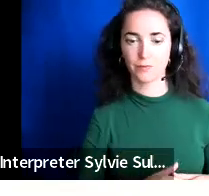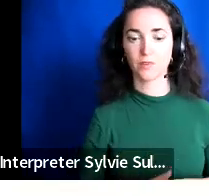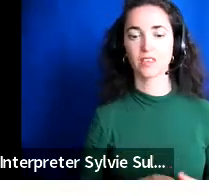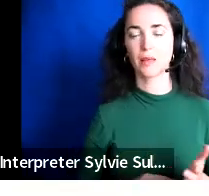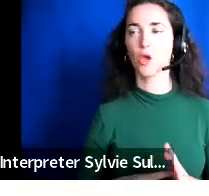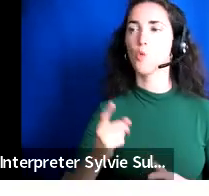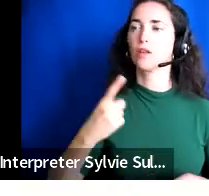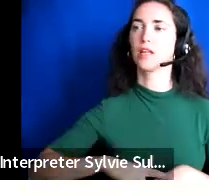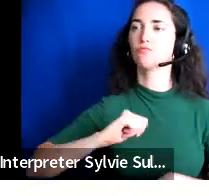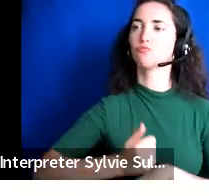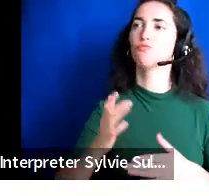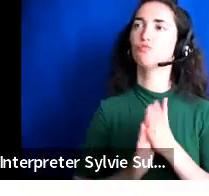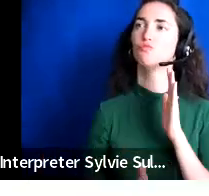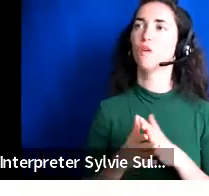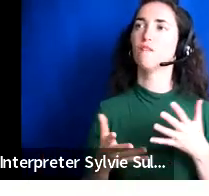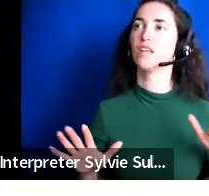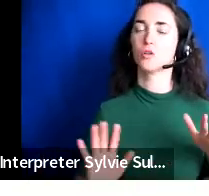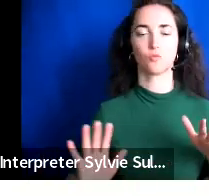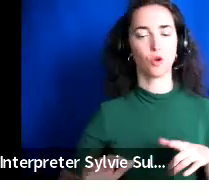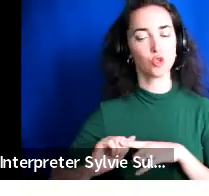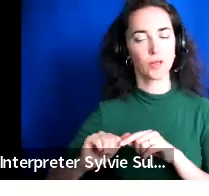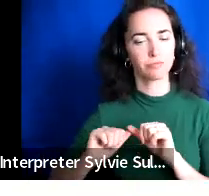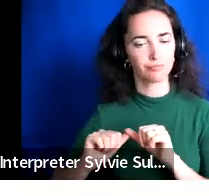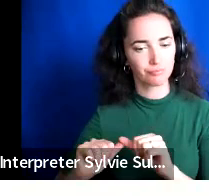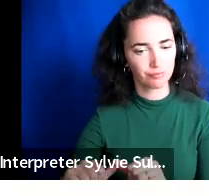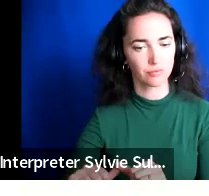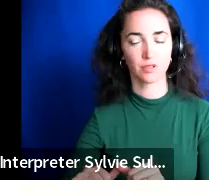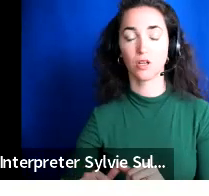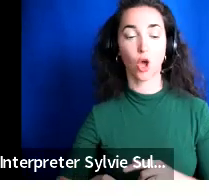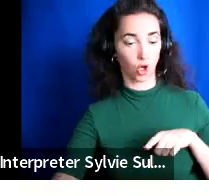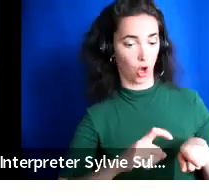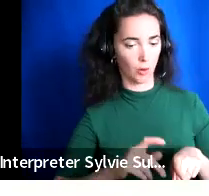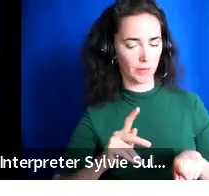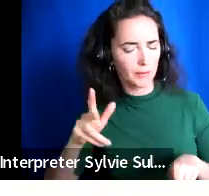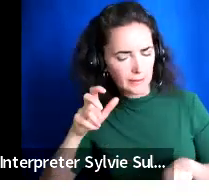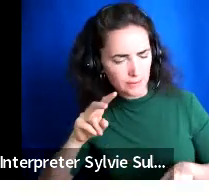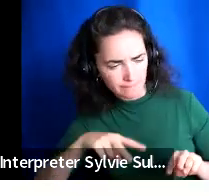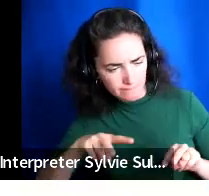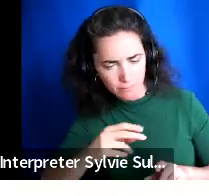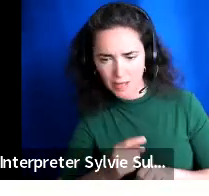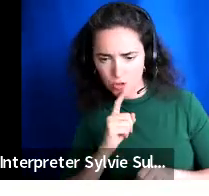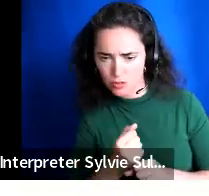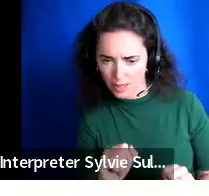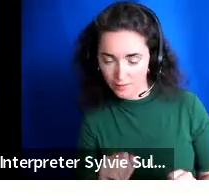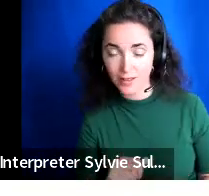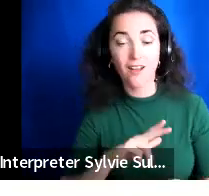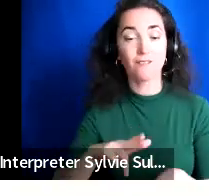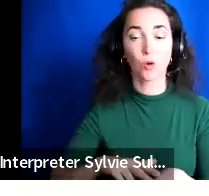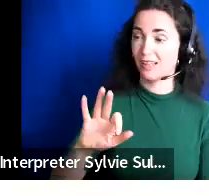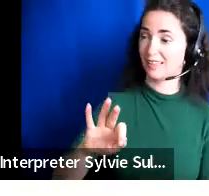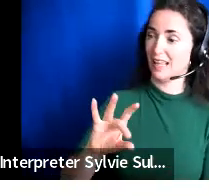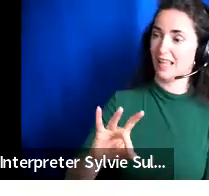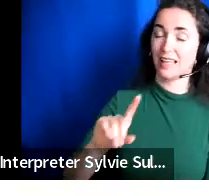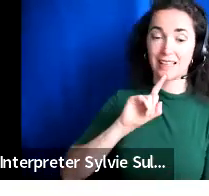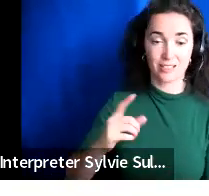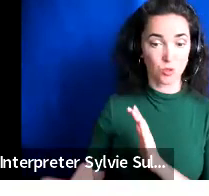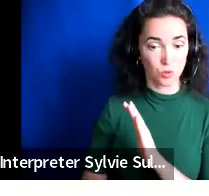There are ongoing trainings there's ongoing monitoring of the calls, how the calls are handled, and of course, with 9, 88 being a new initiative.